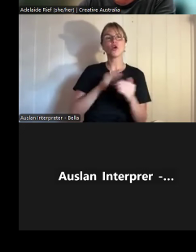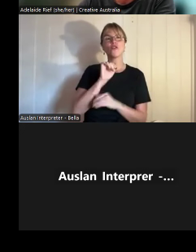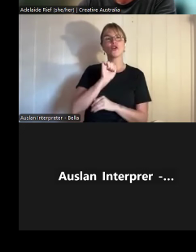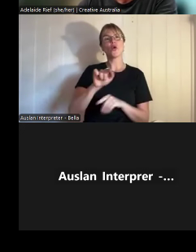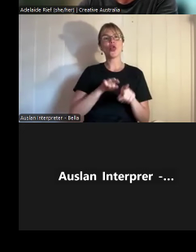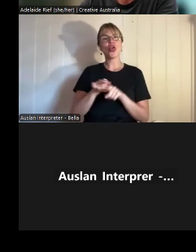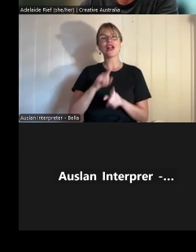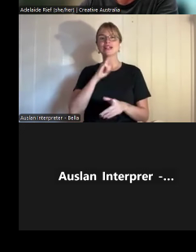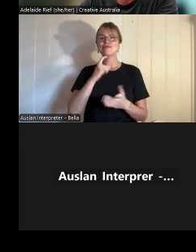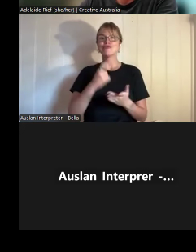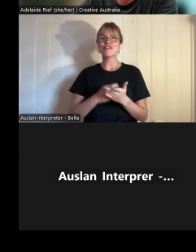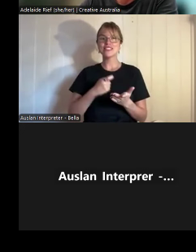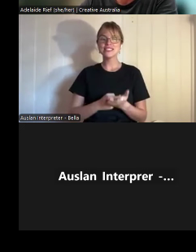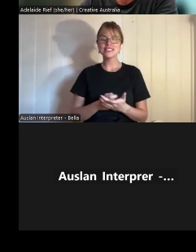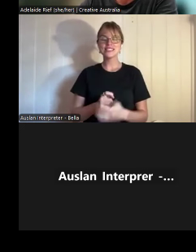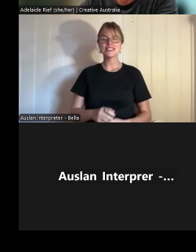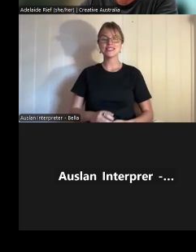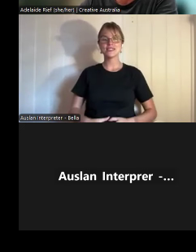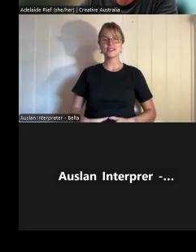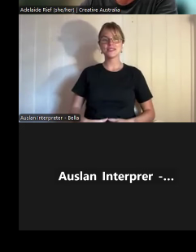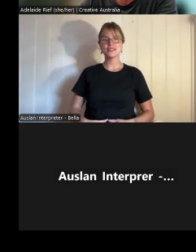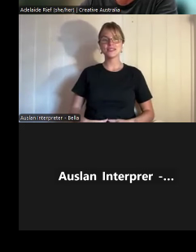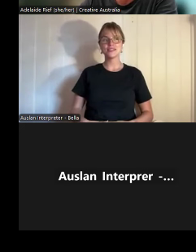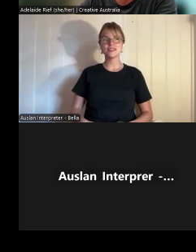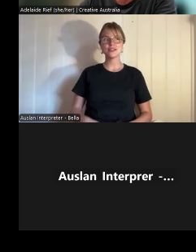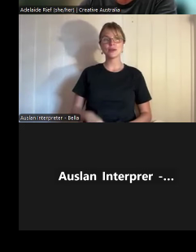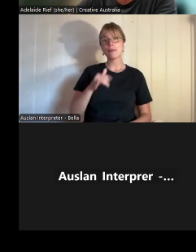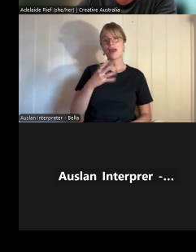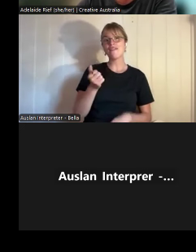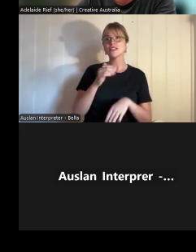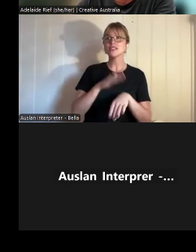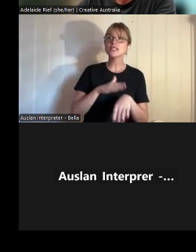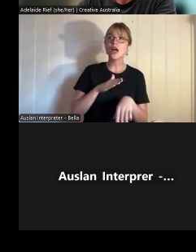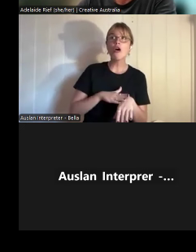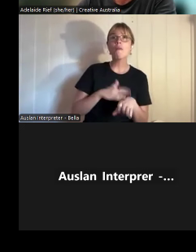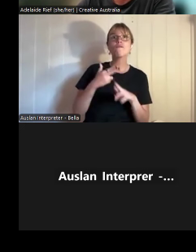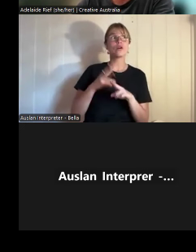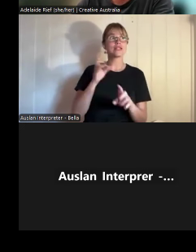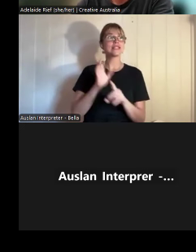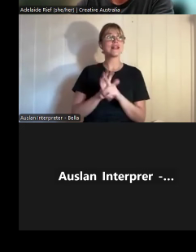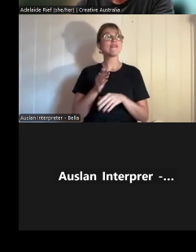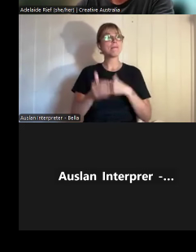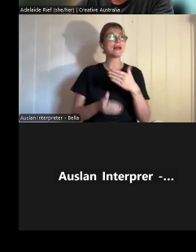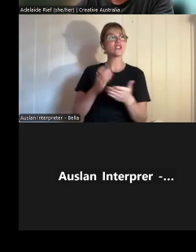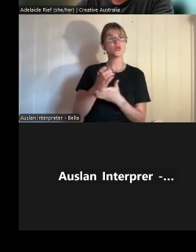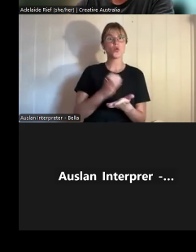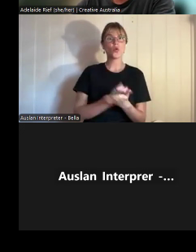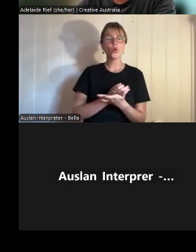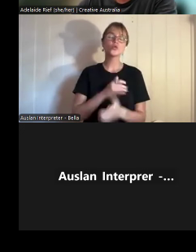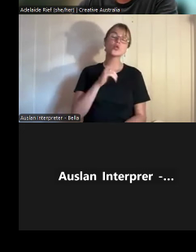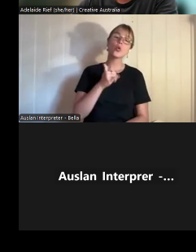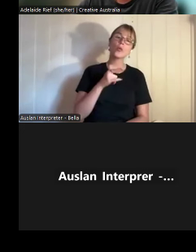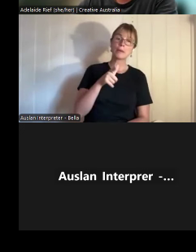So you might have the time and capacity for a self paced course as a priority, or you might want to